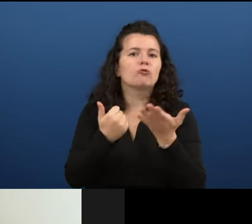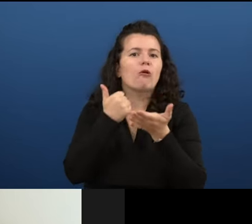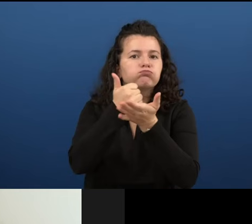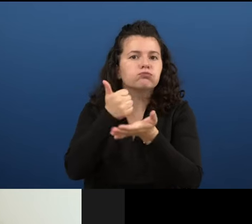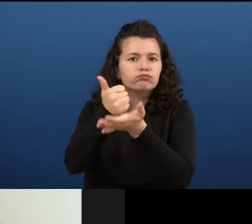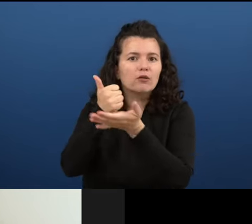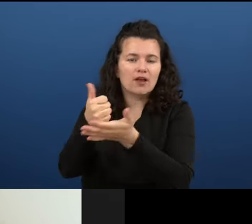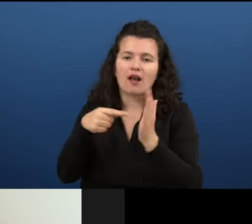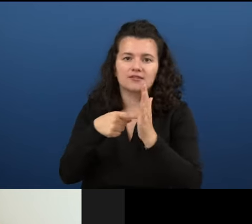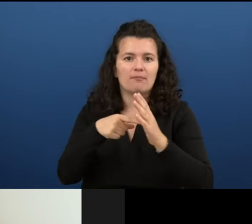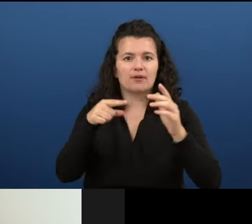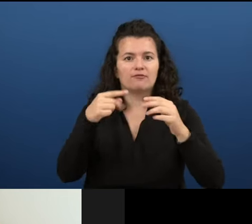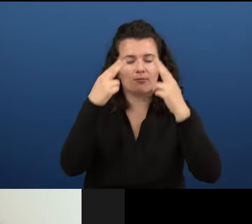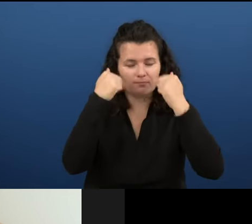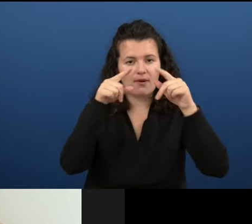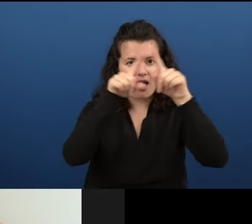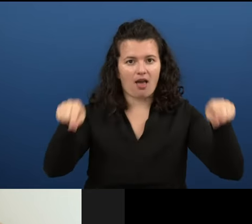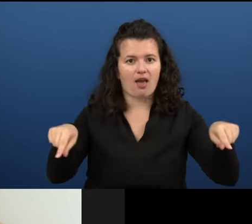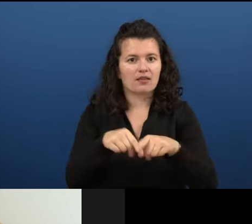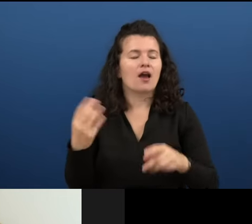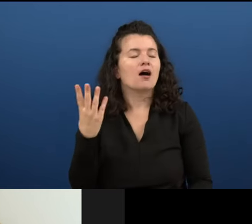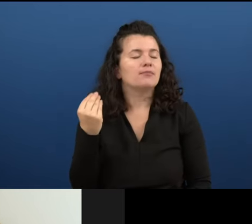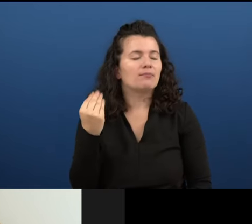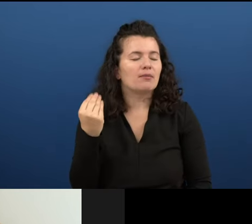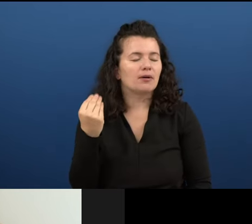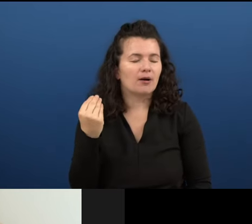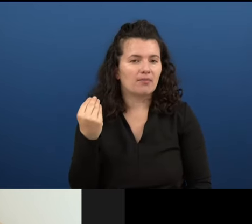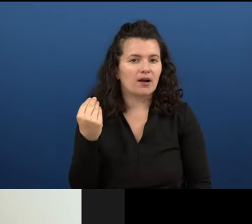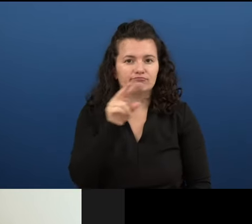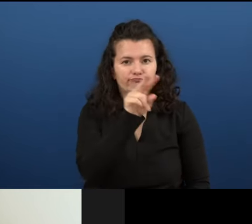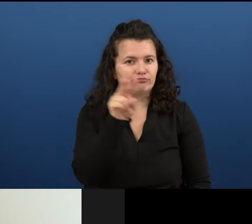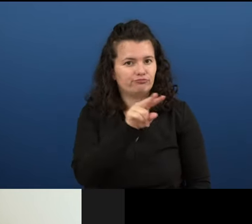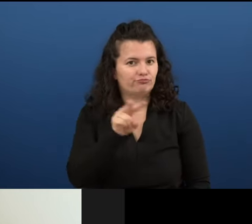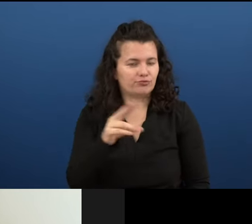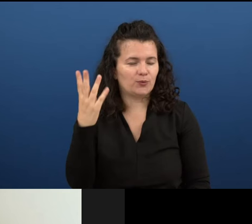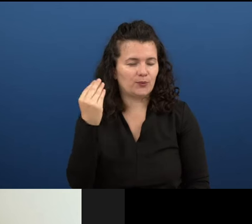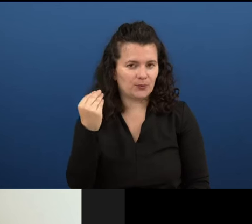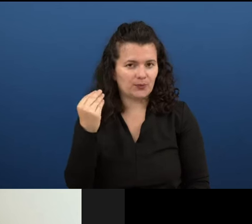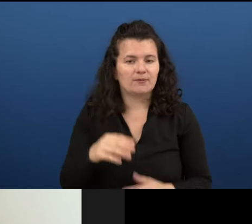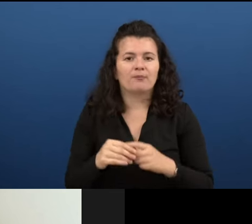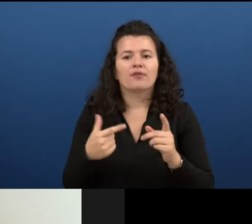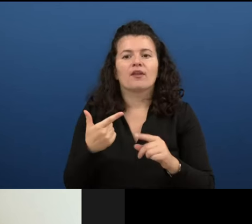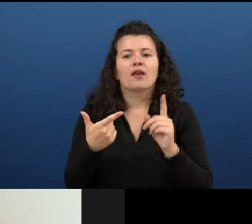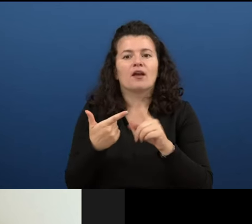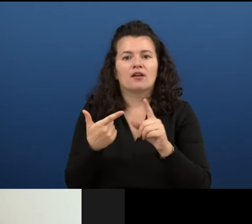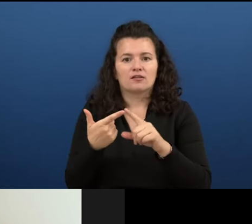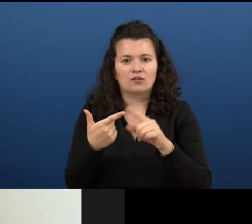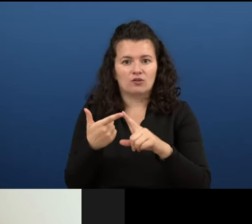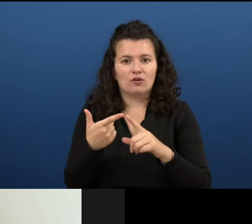10:47:10 readers for, for our visually impaired, staff, and also voice enabled ATMs in case